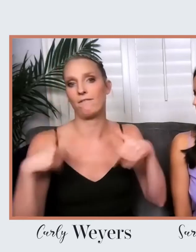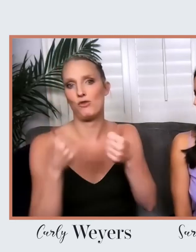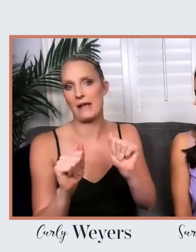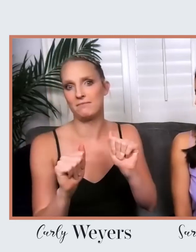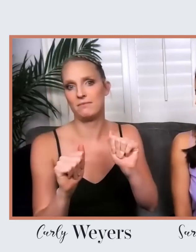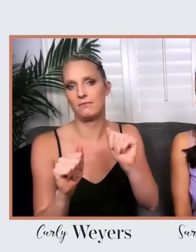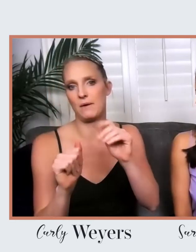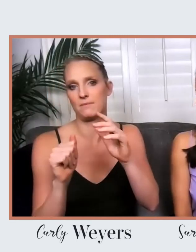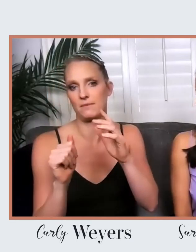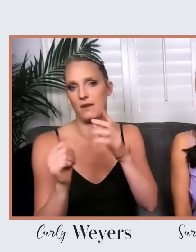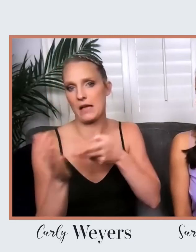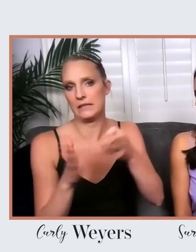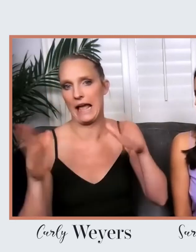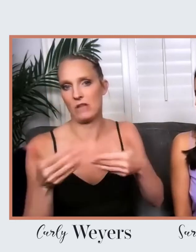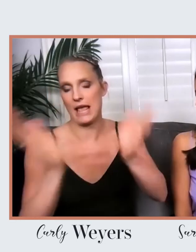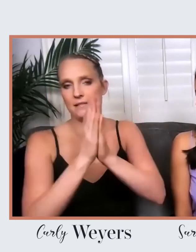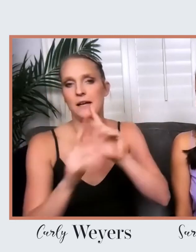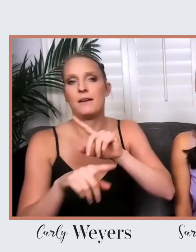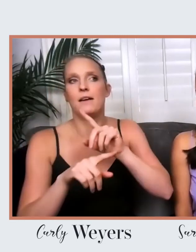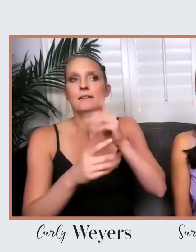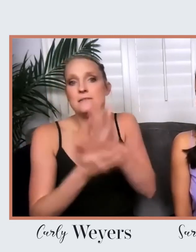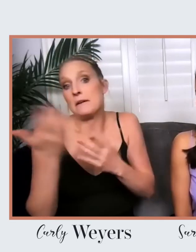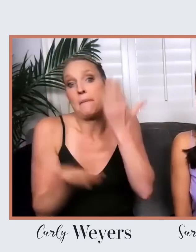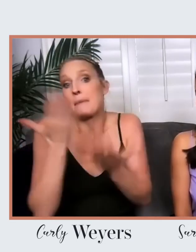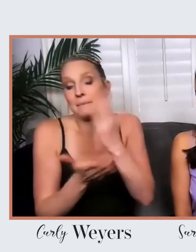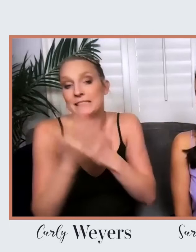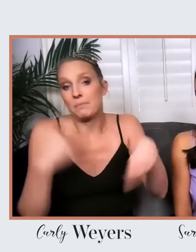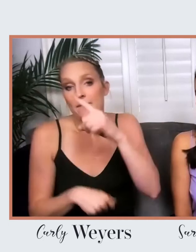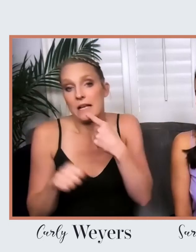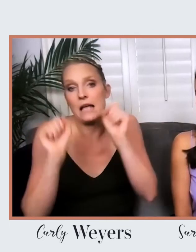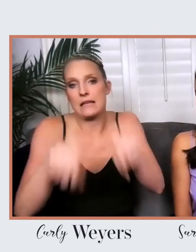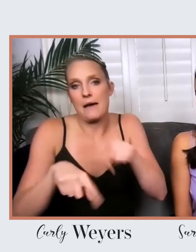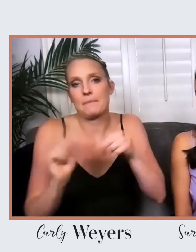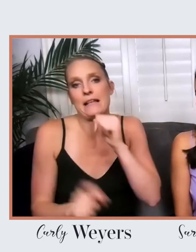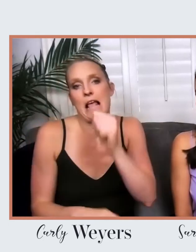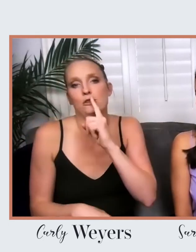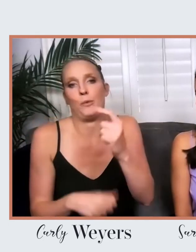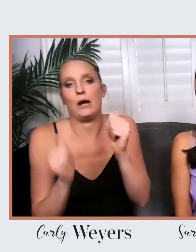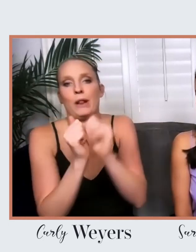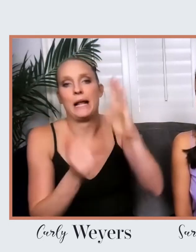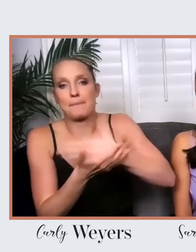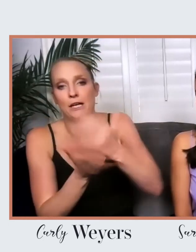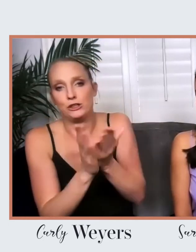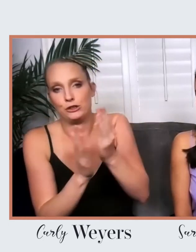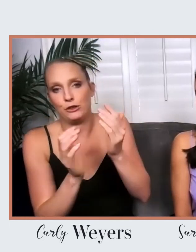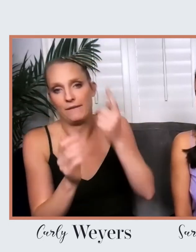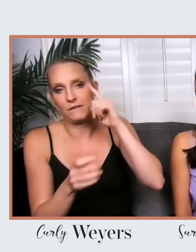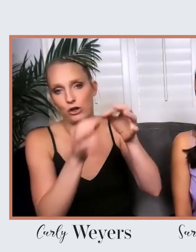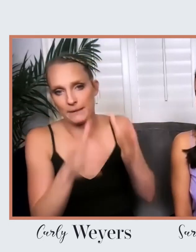I haven't tried, to be honest, I haven't asked, but maybe some of them will say that they can, but they're not quite sure what their budget is